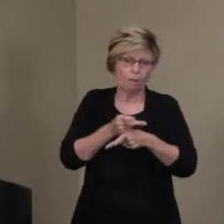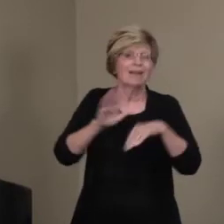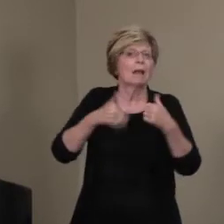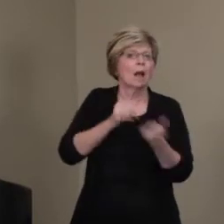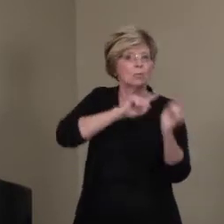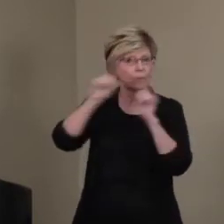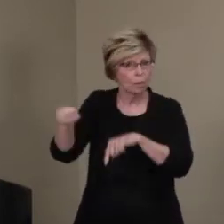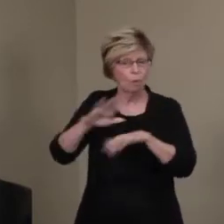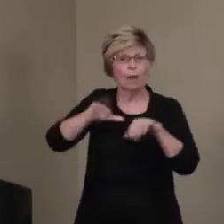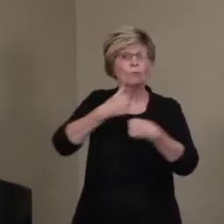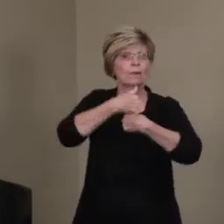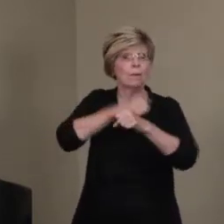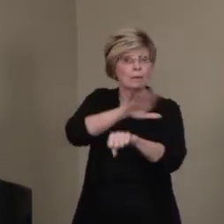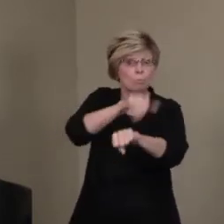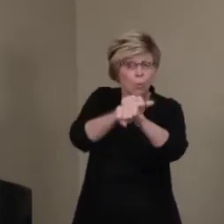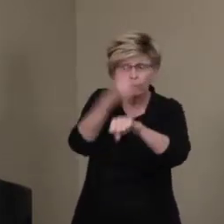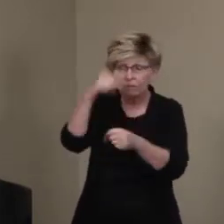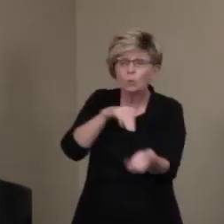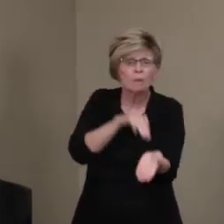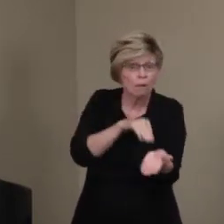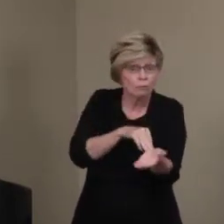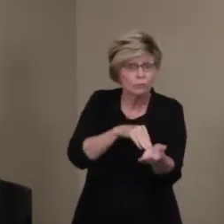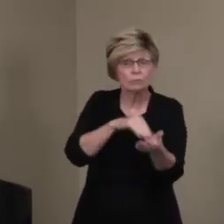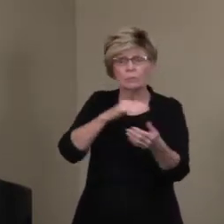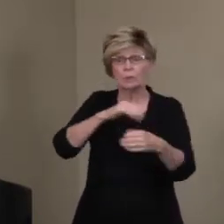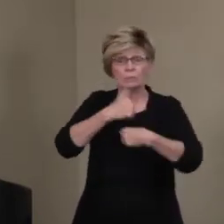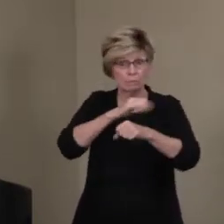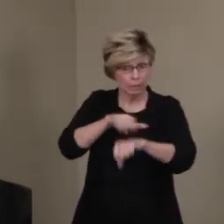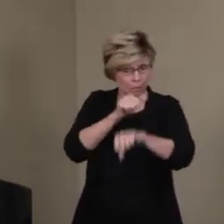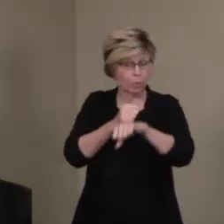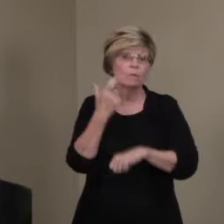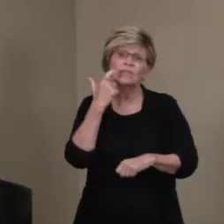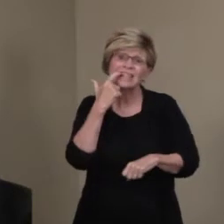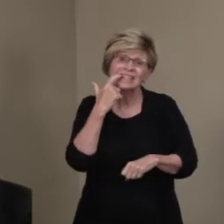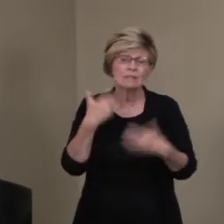need for healthcare how to go and make an appointment for a doctor a doctor's